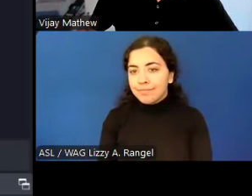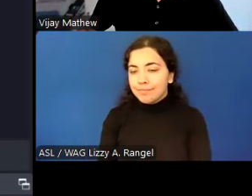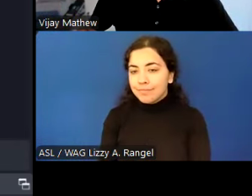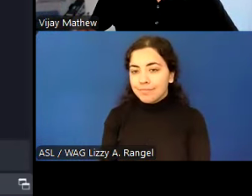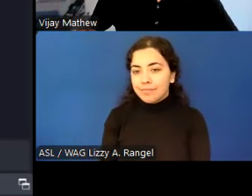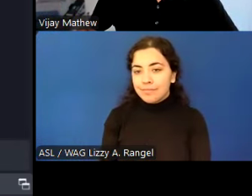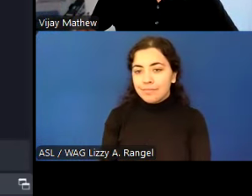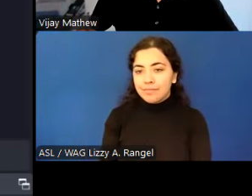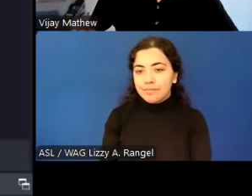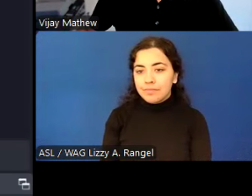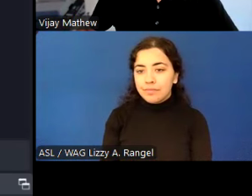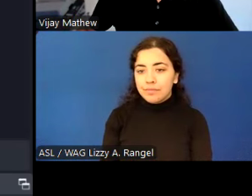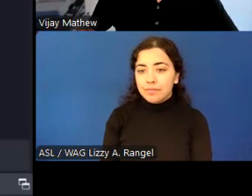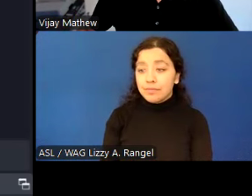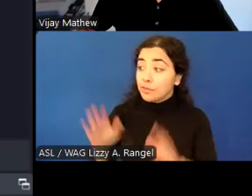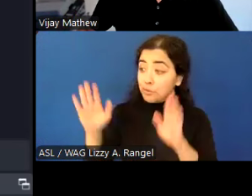Great. Now, I'll show you --